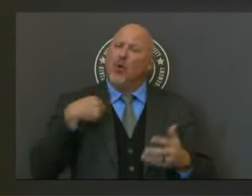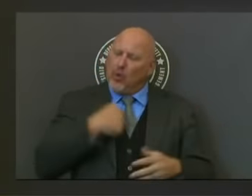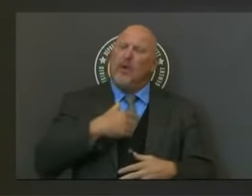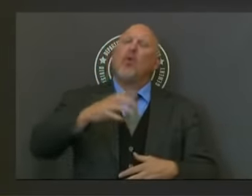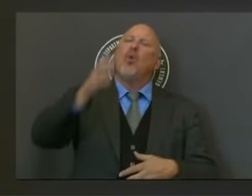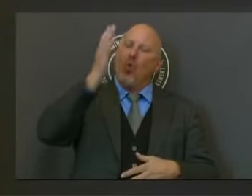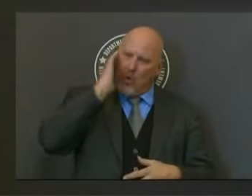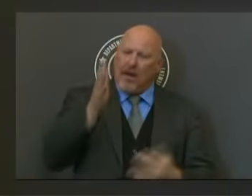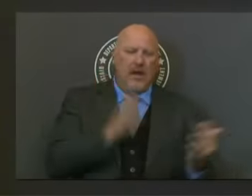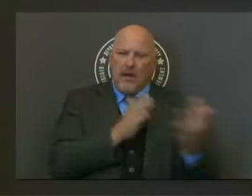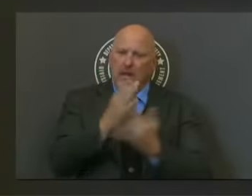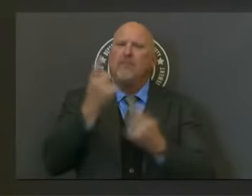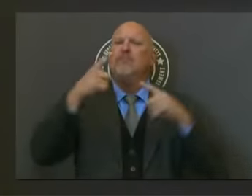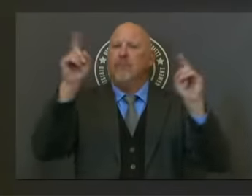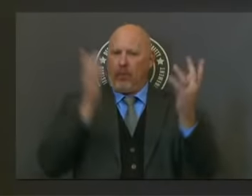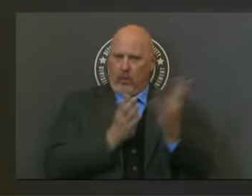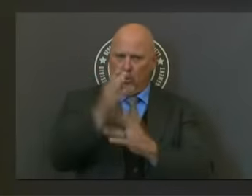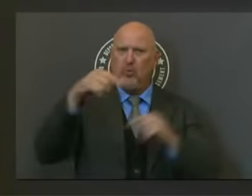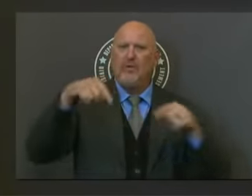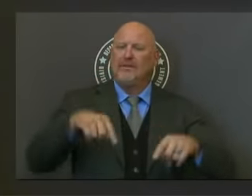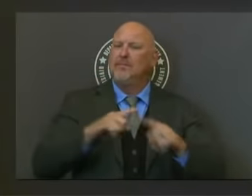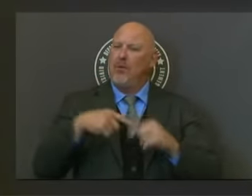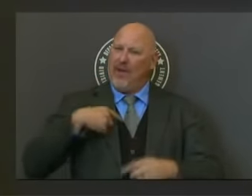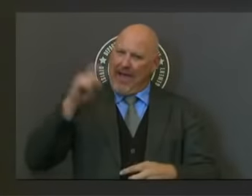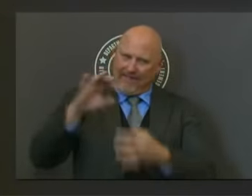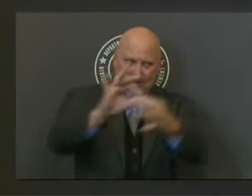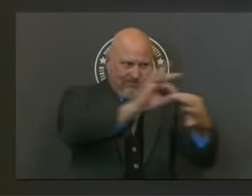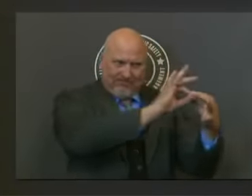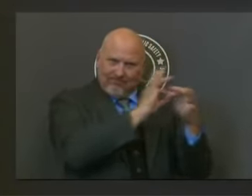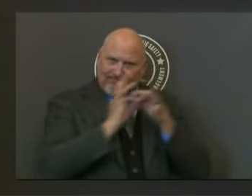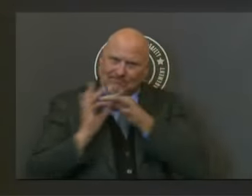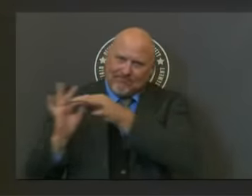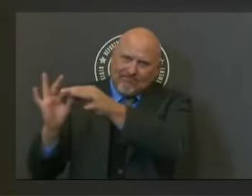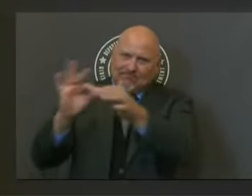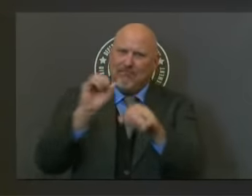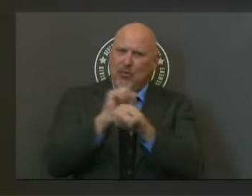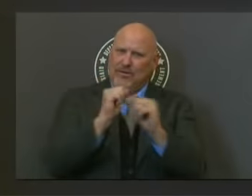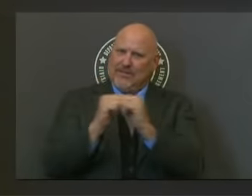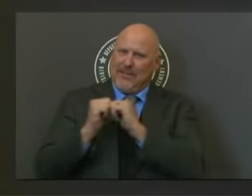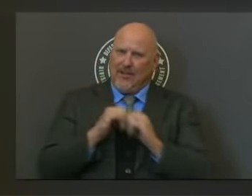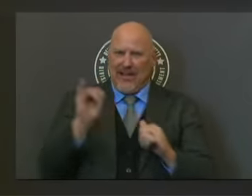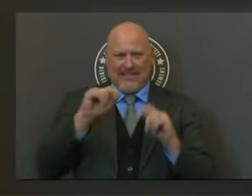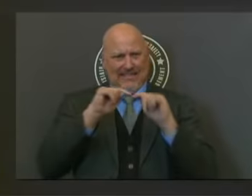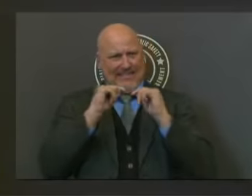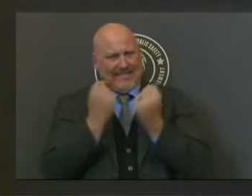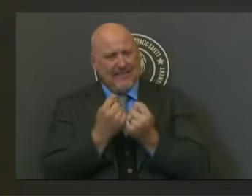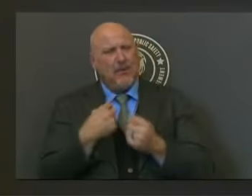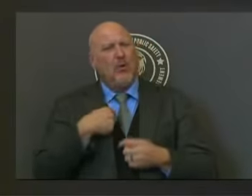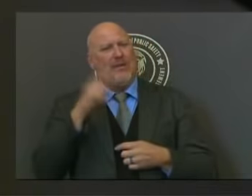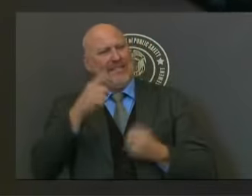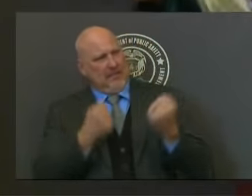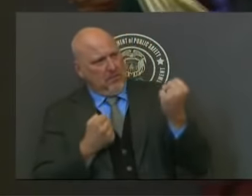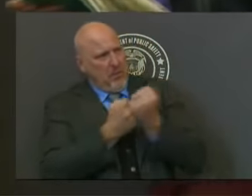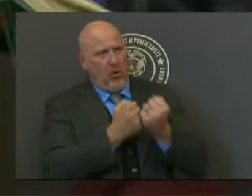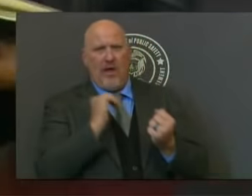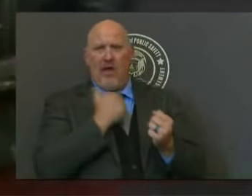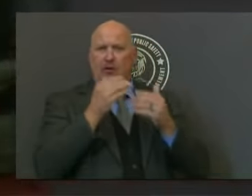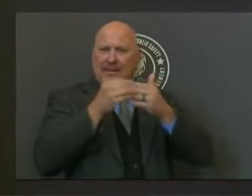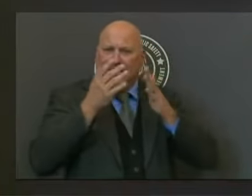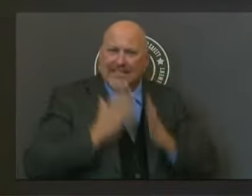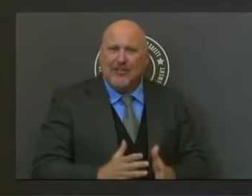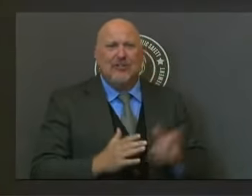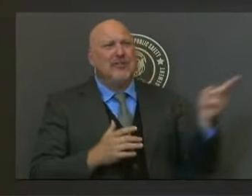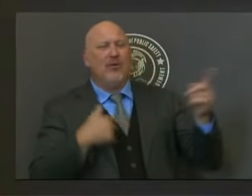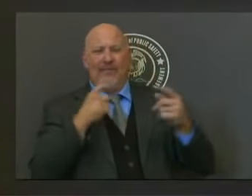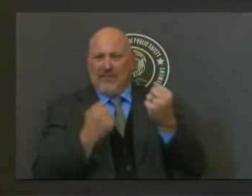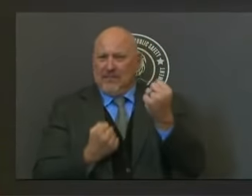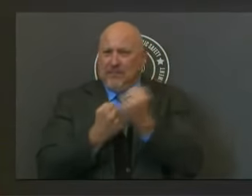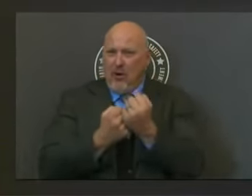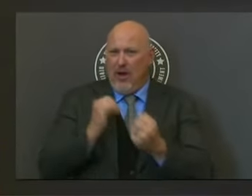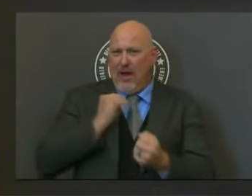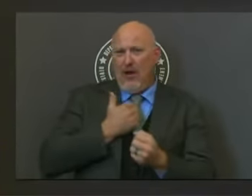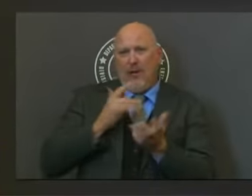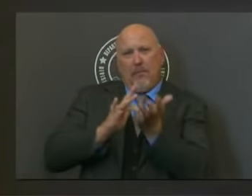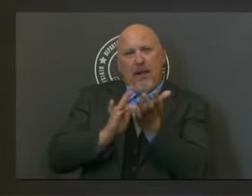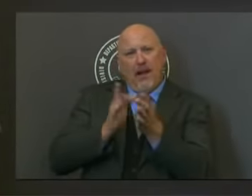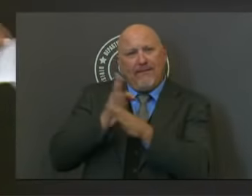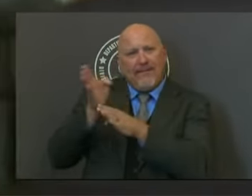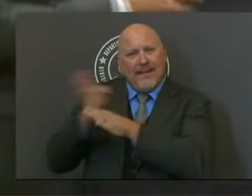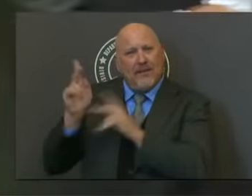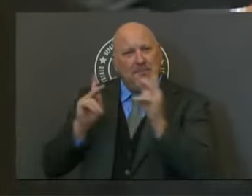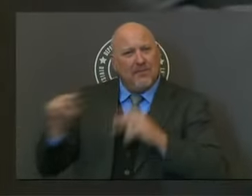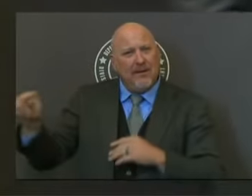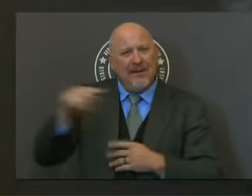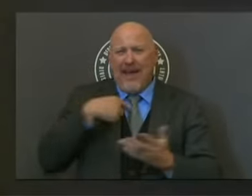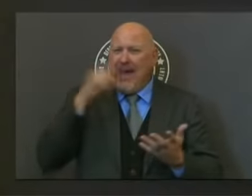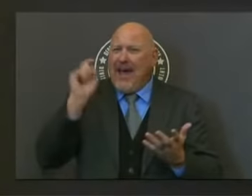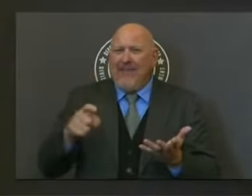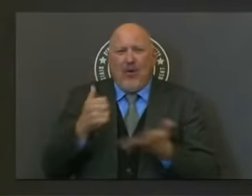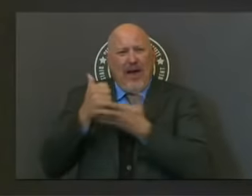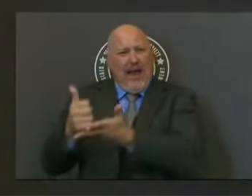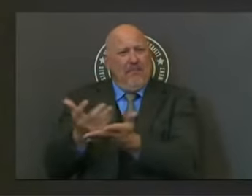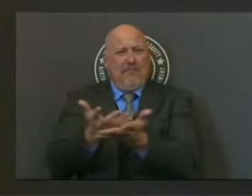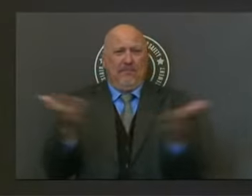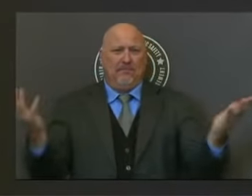supporting our leaders